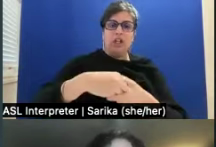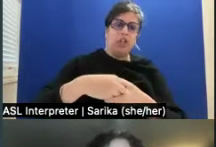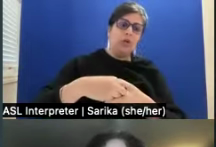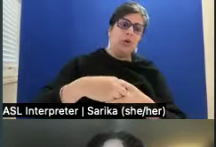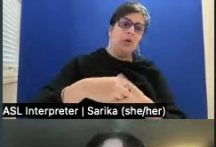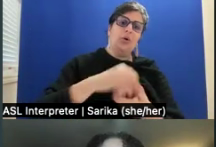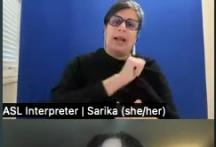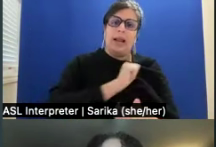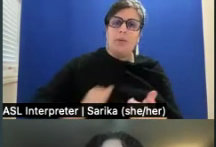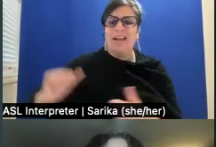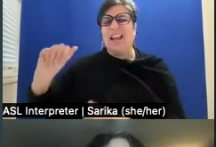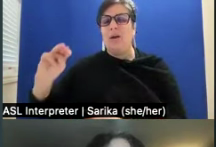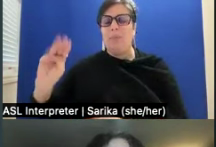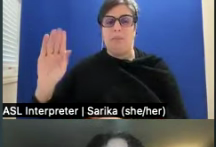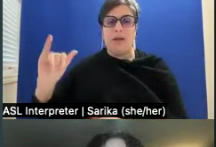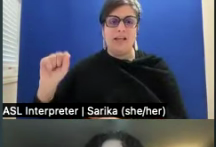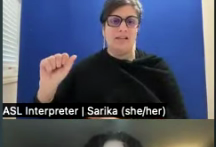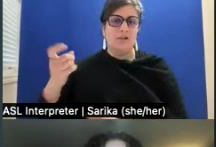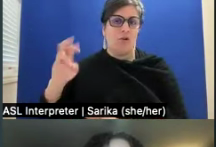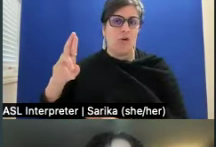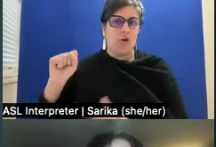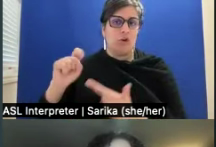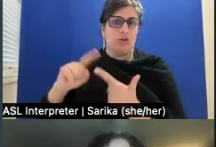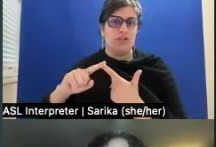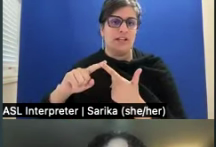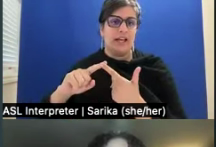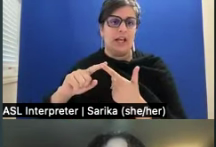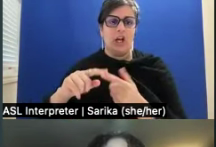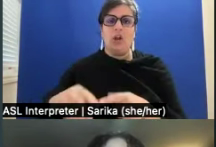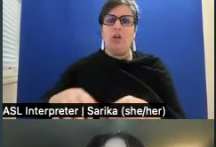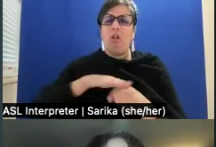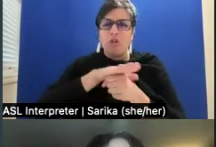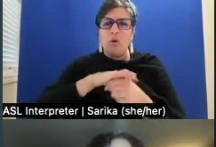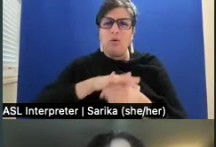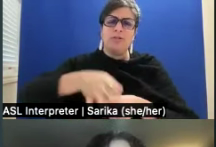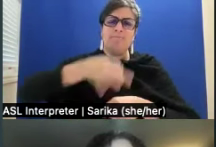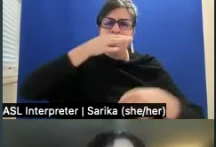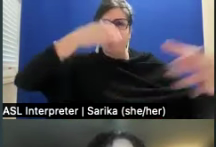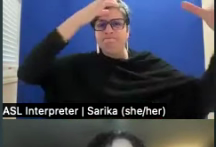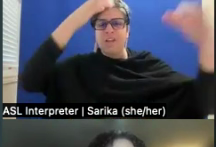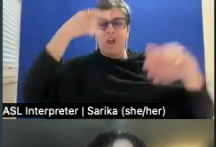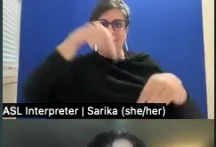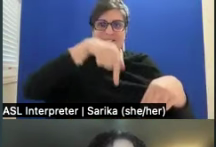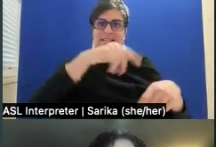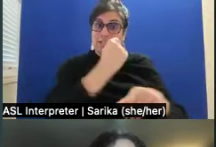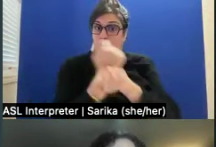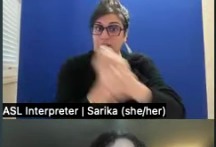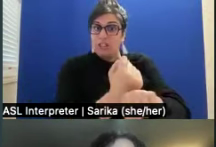we knew as local, experts, of this tradition, of this culture,